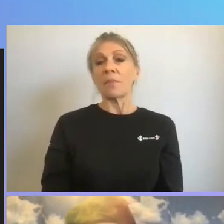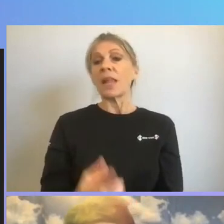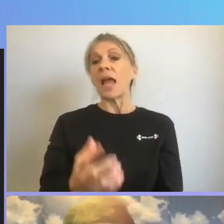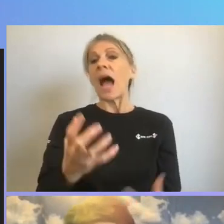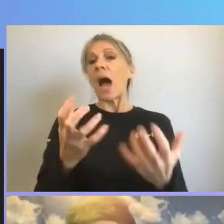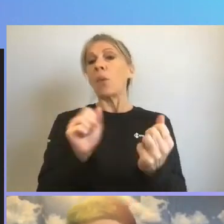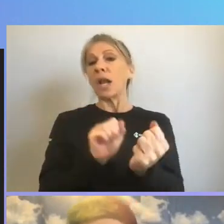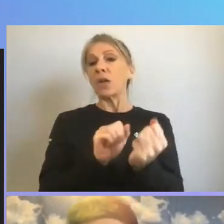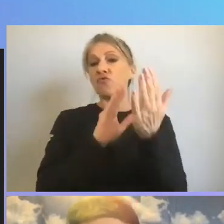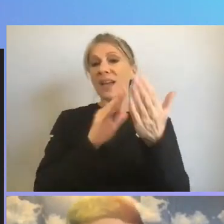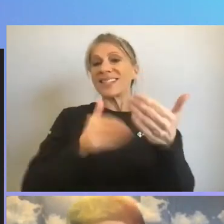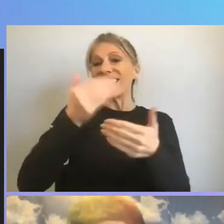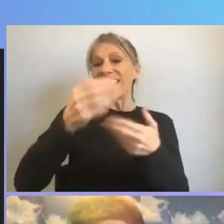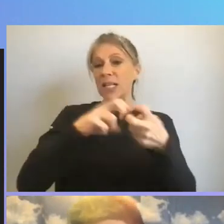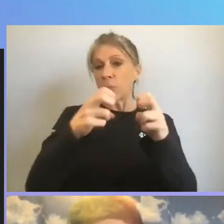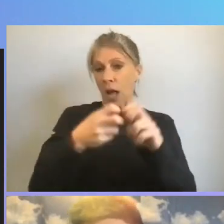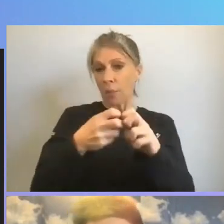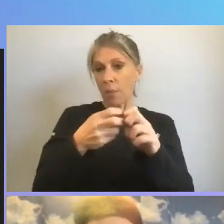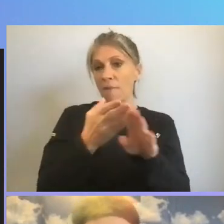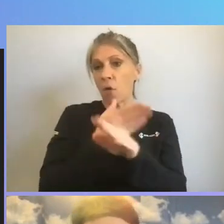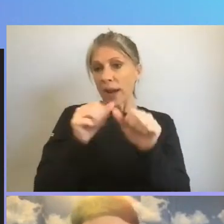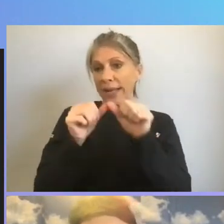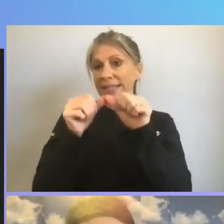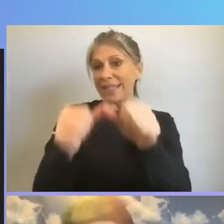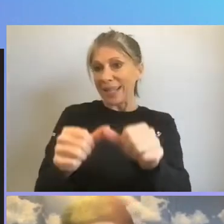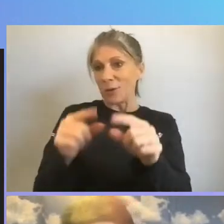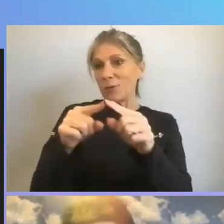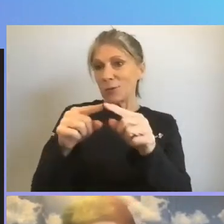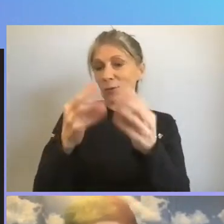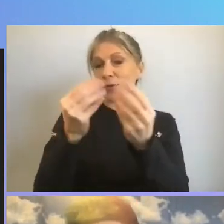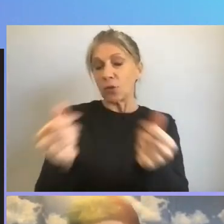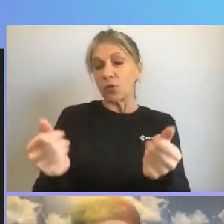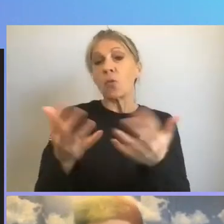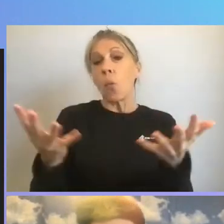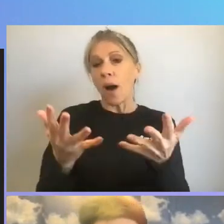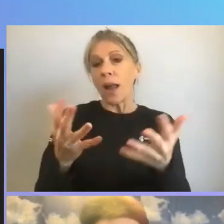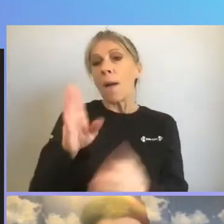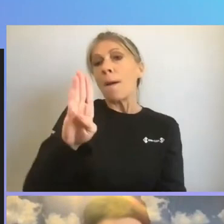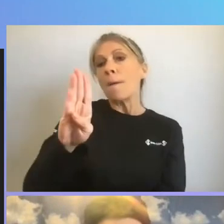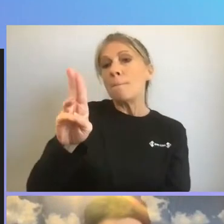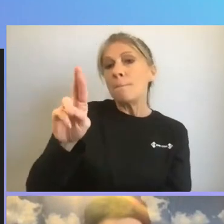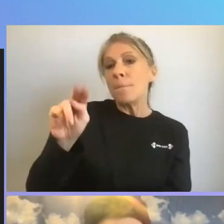problem before I move on to